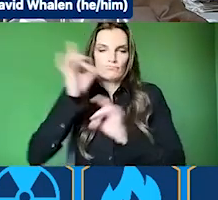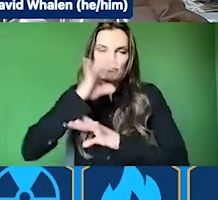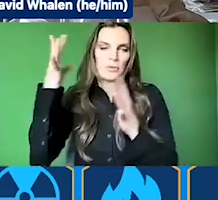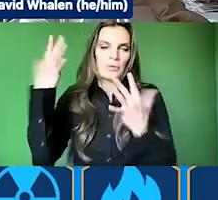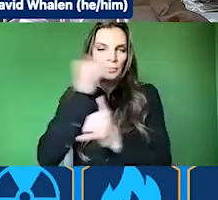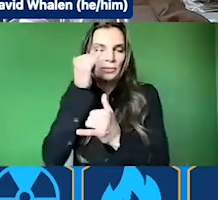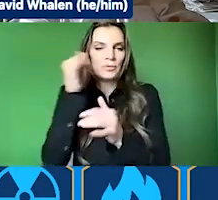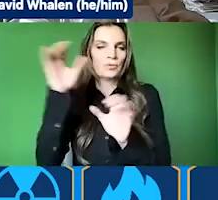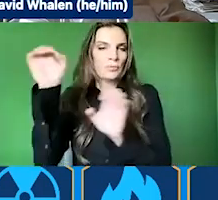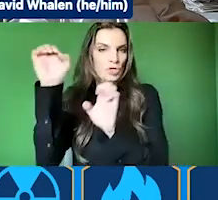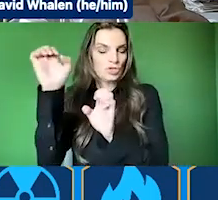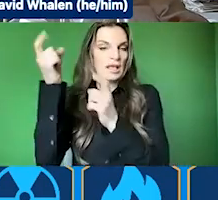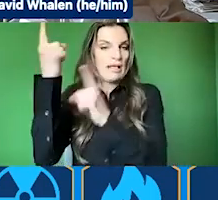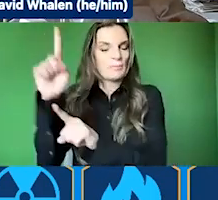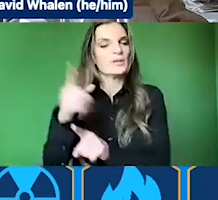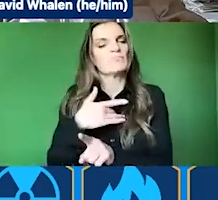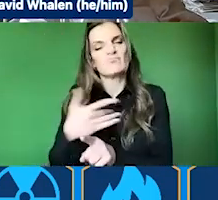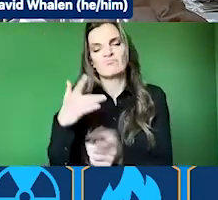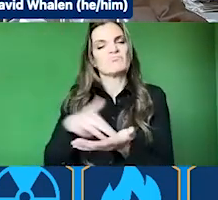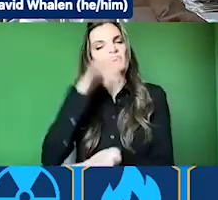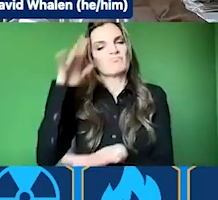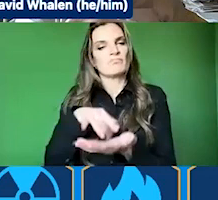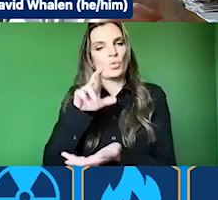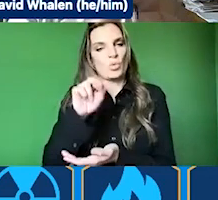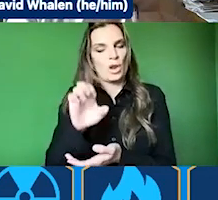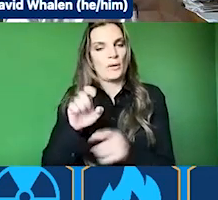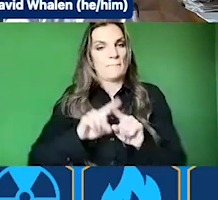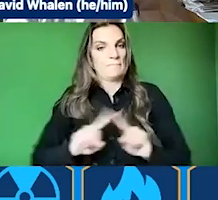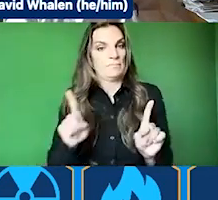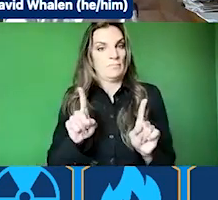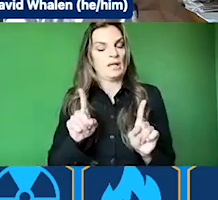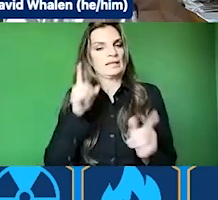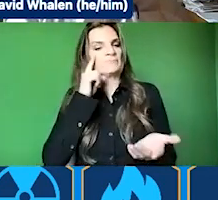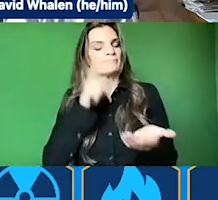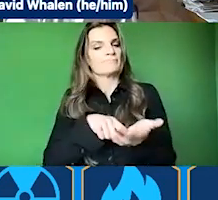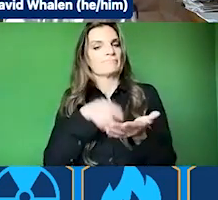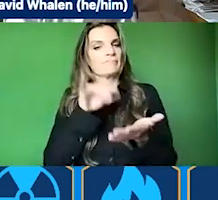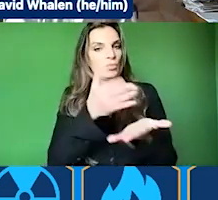not having enough resources does create the conditions for triage